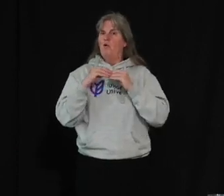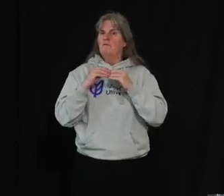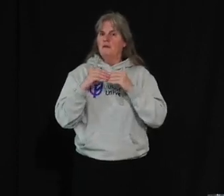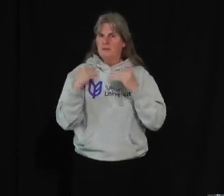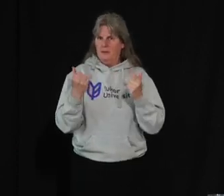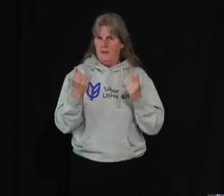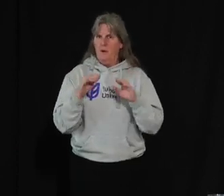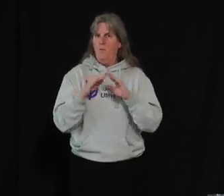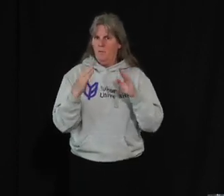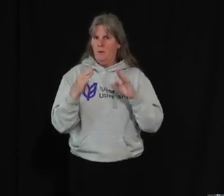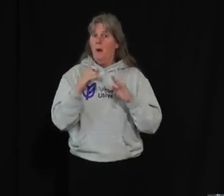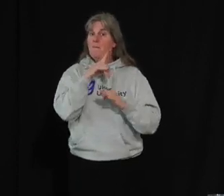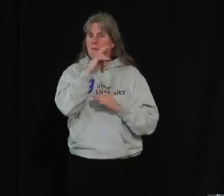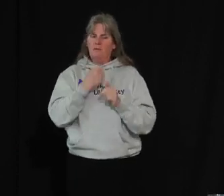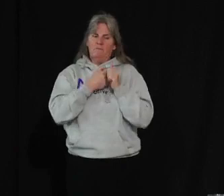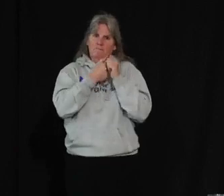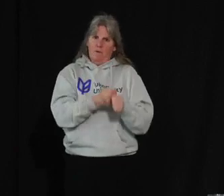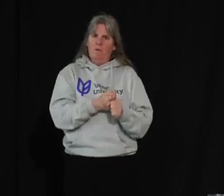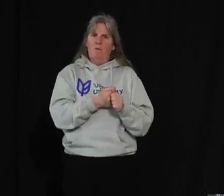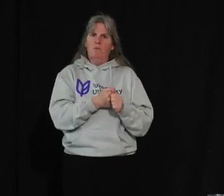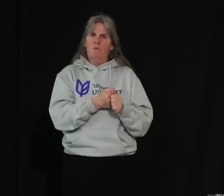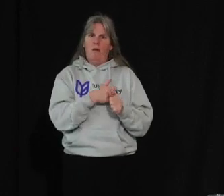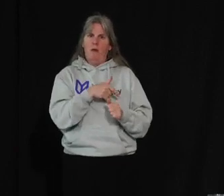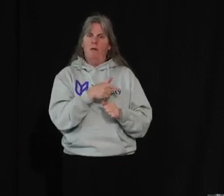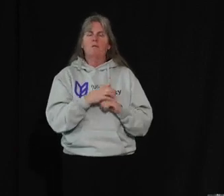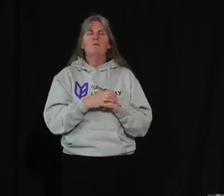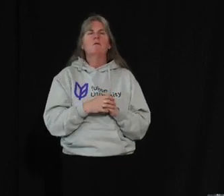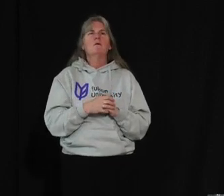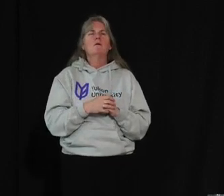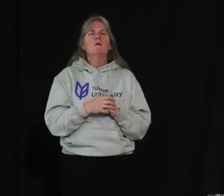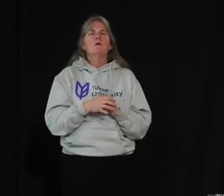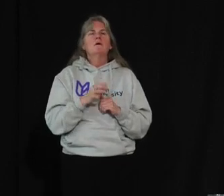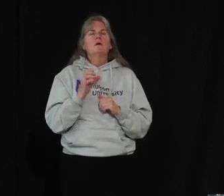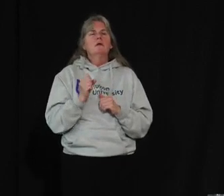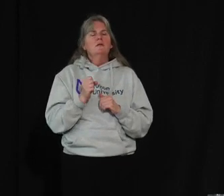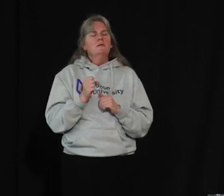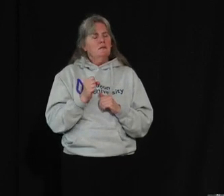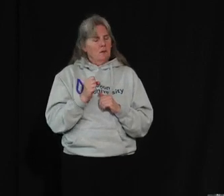which is the reopening. So it is something we are